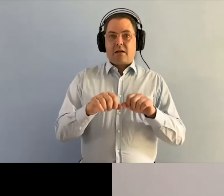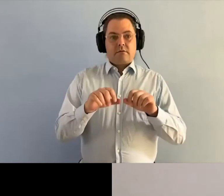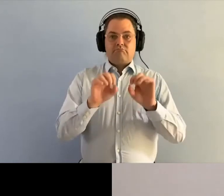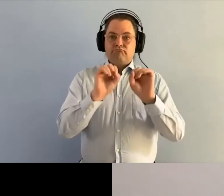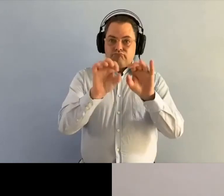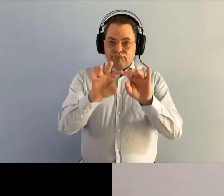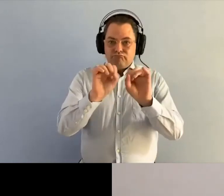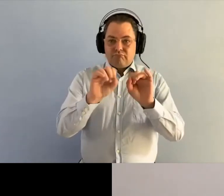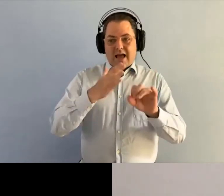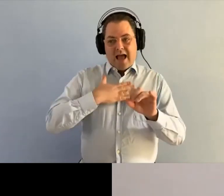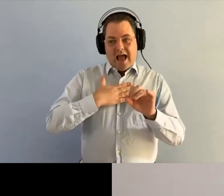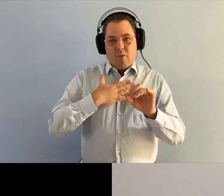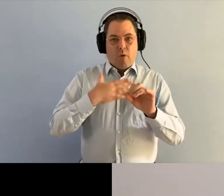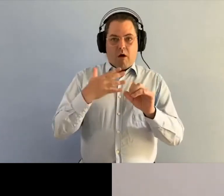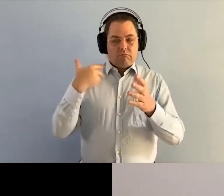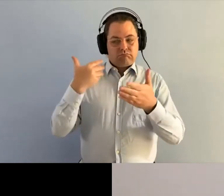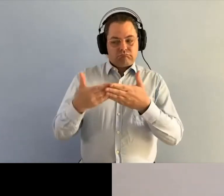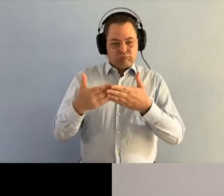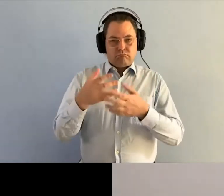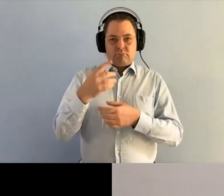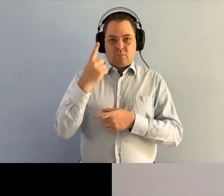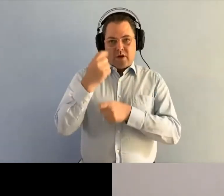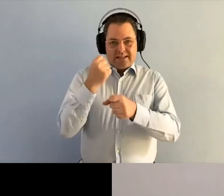non-English language) organization of the DPO. Thank you very much for